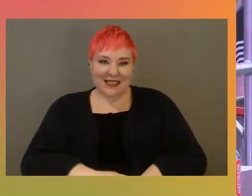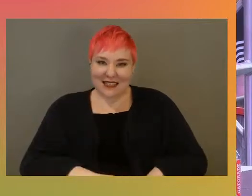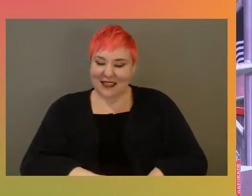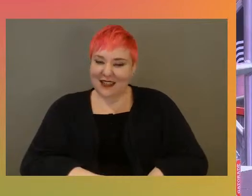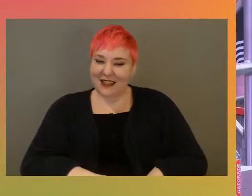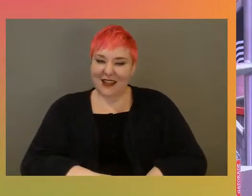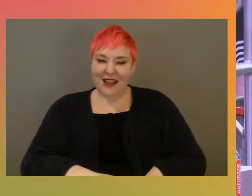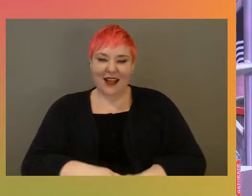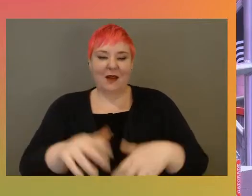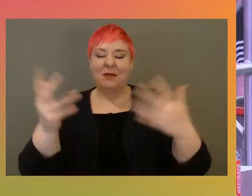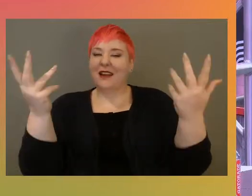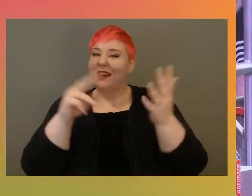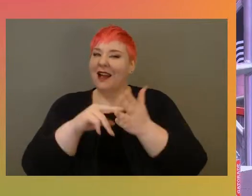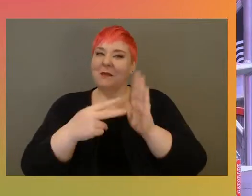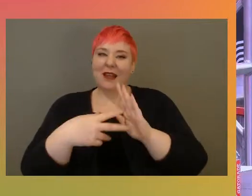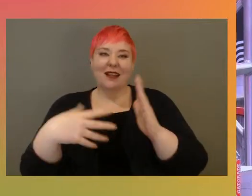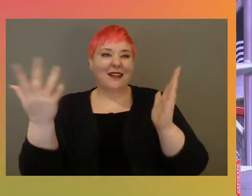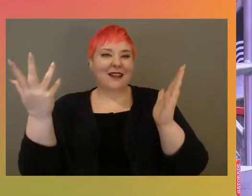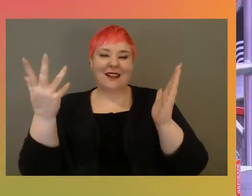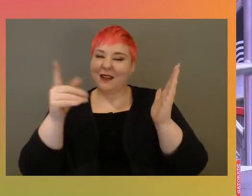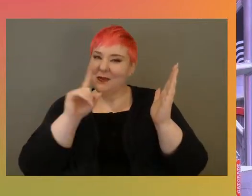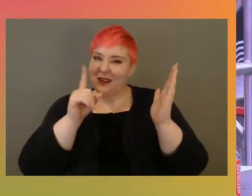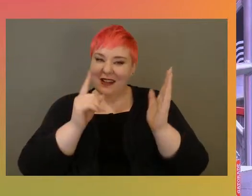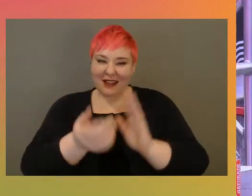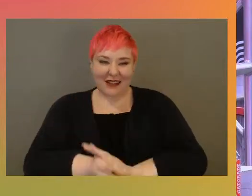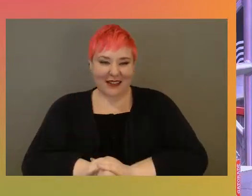HOW PERFECT IS IT THAT THIS IS